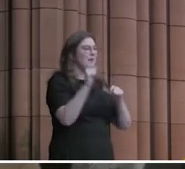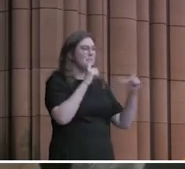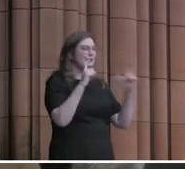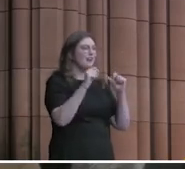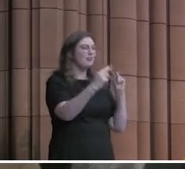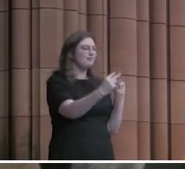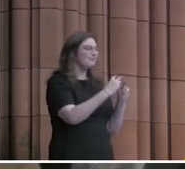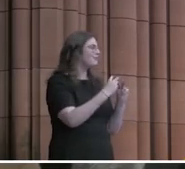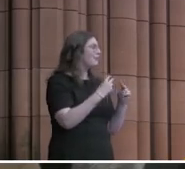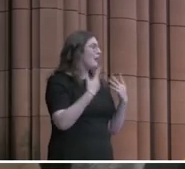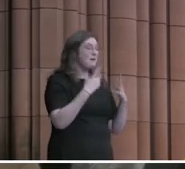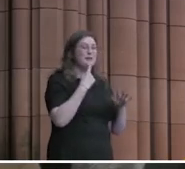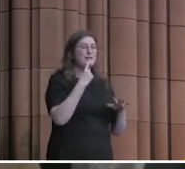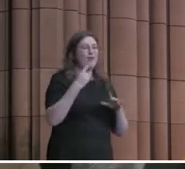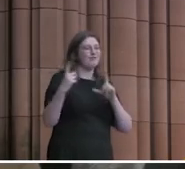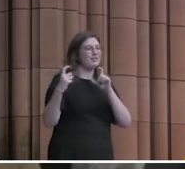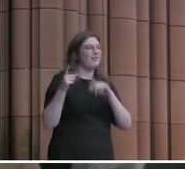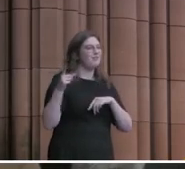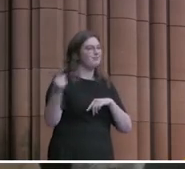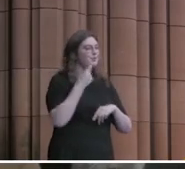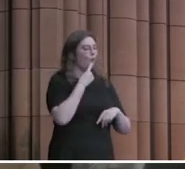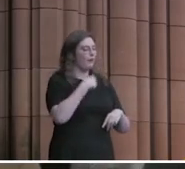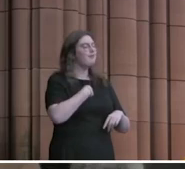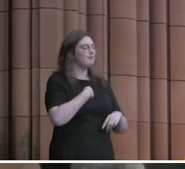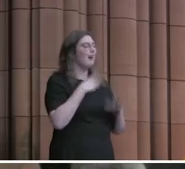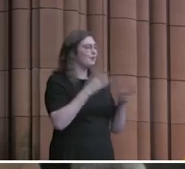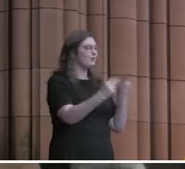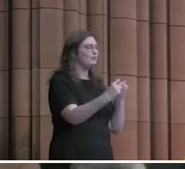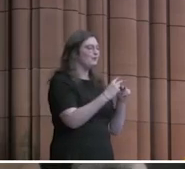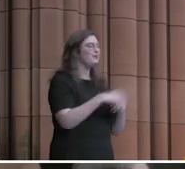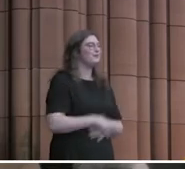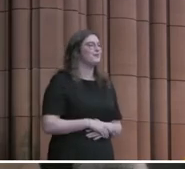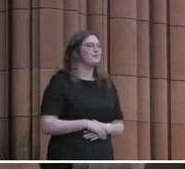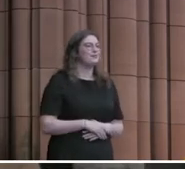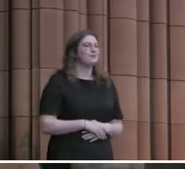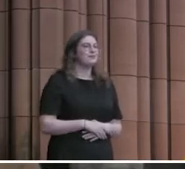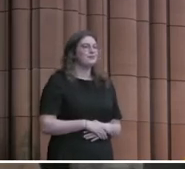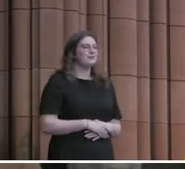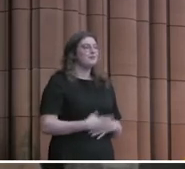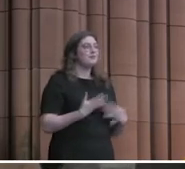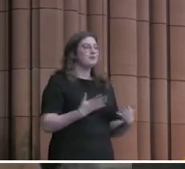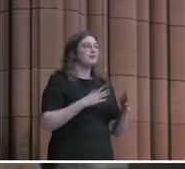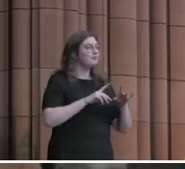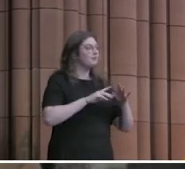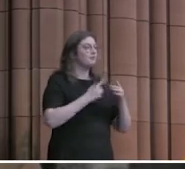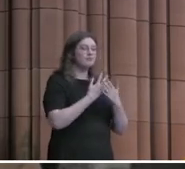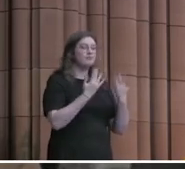I've been told by the photographer that that's the best way to get the photo. But in many countries we call these ceremonies,